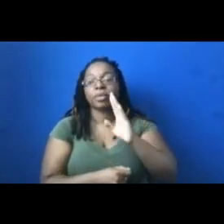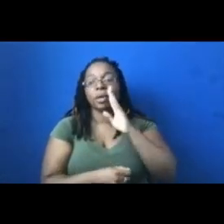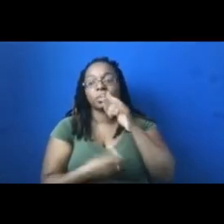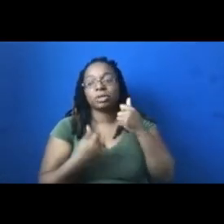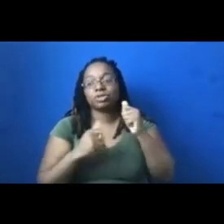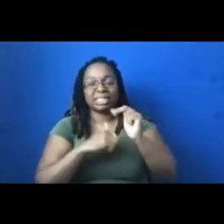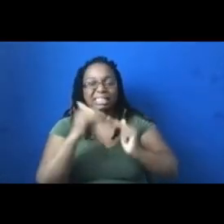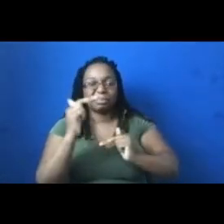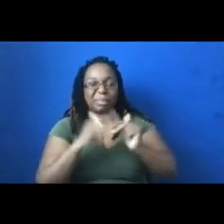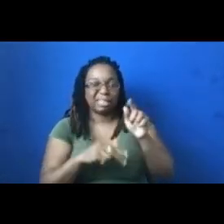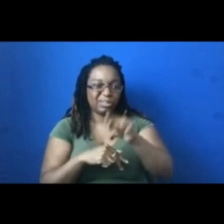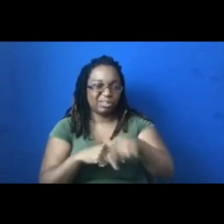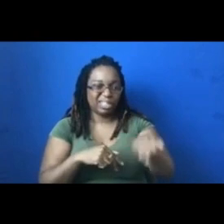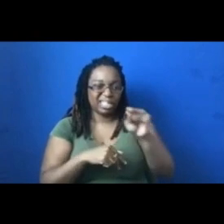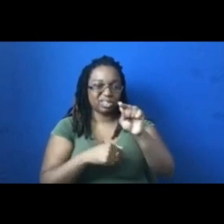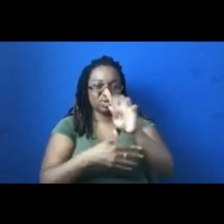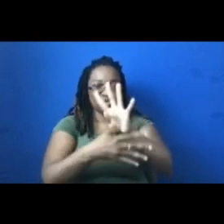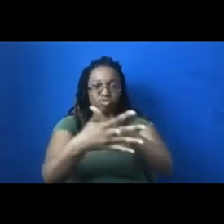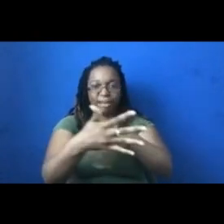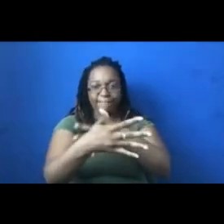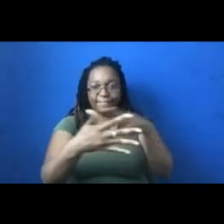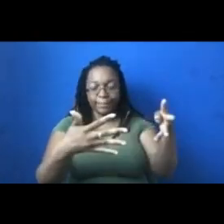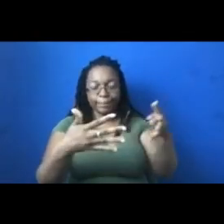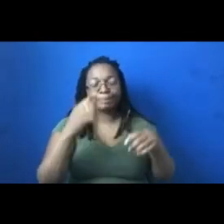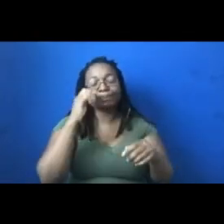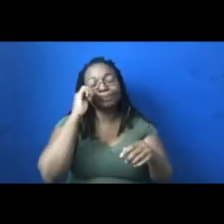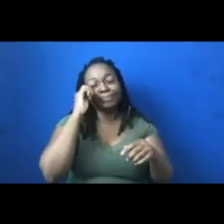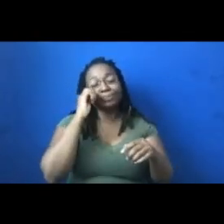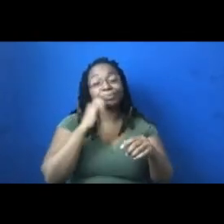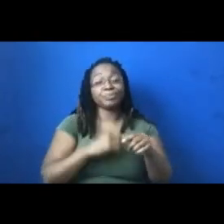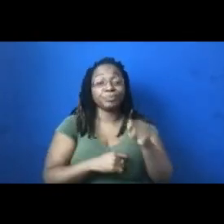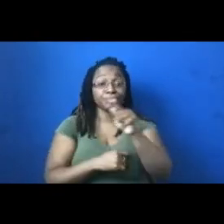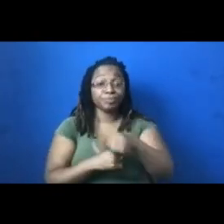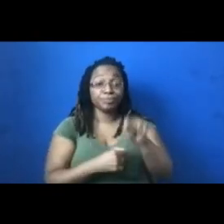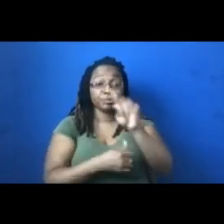as a template. And in this graph, on the y-axis, we're